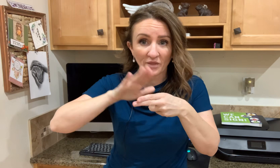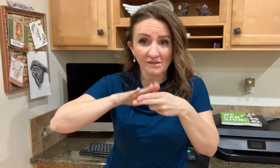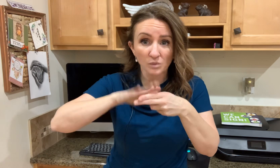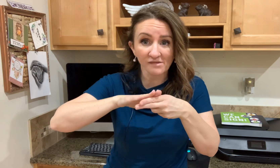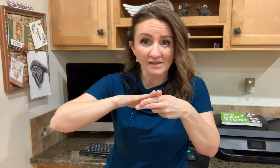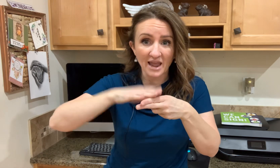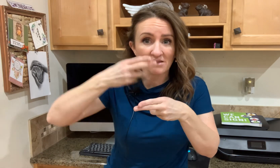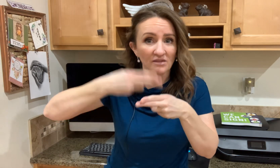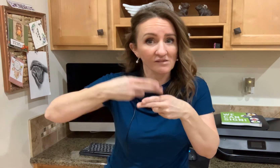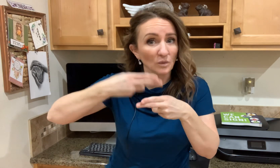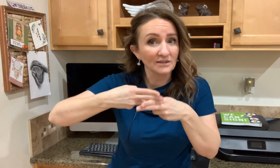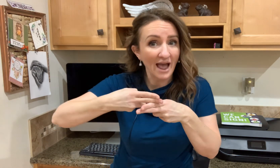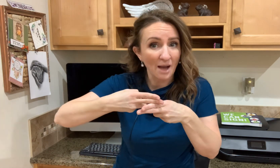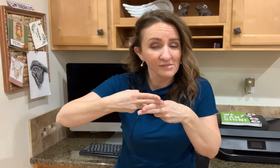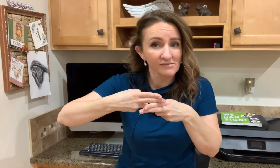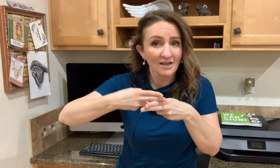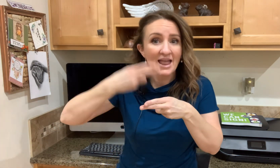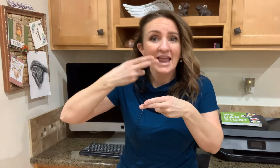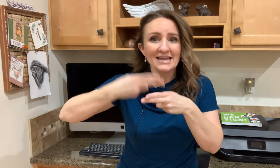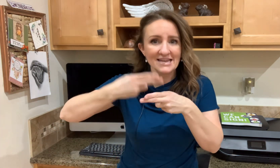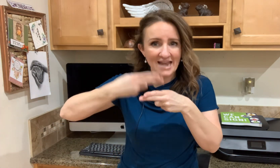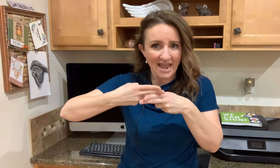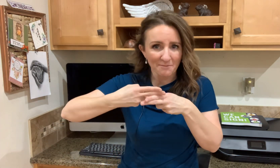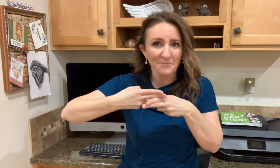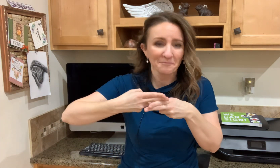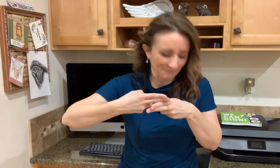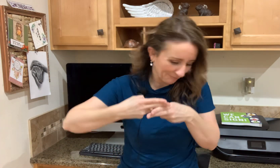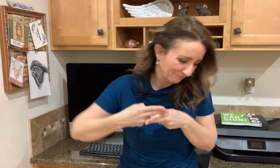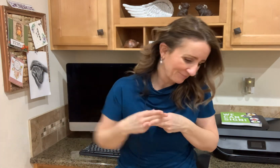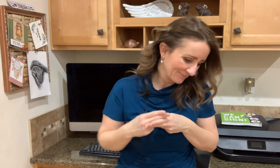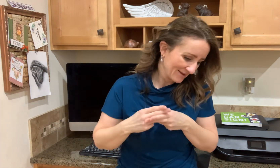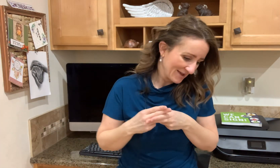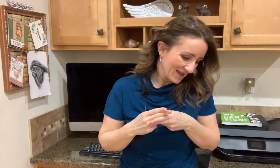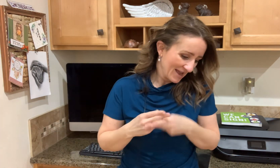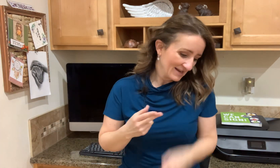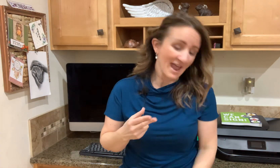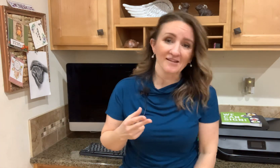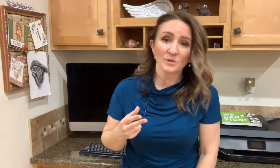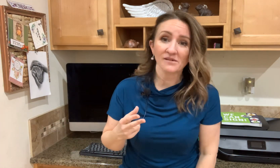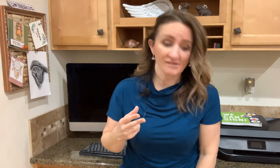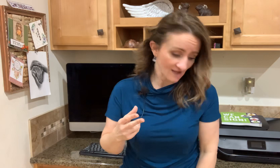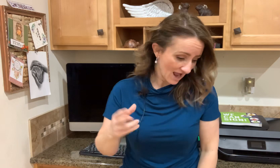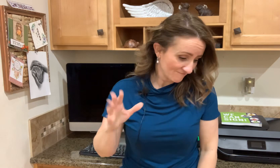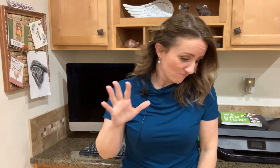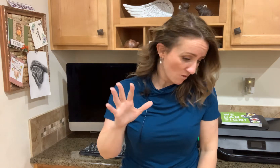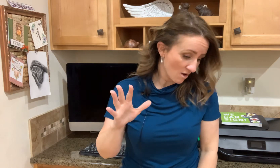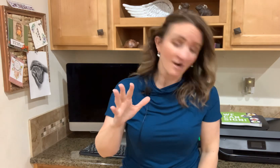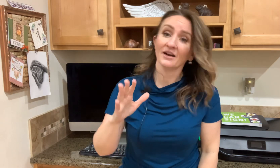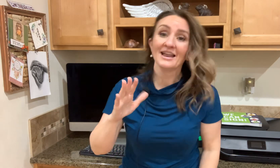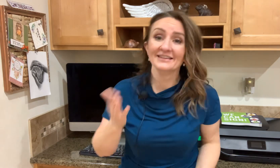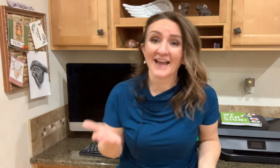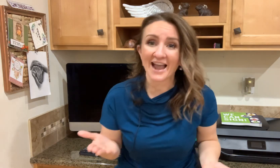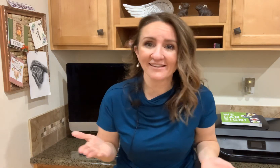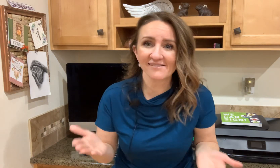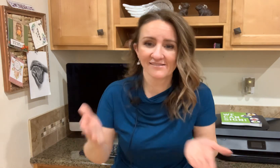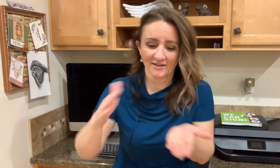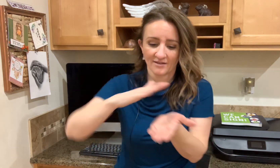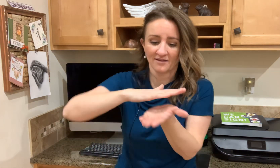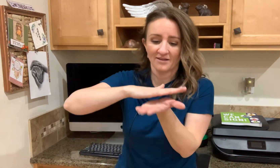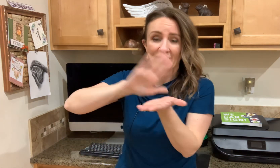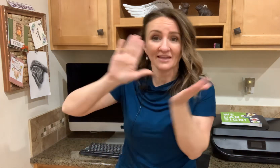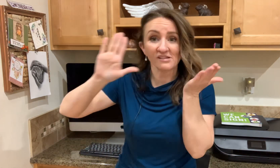while this one stays and this one taps, "name". Next one is the sign for "nice" that's a